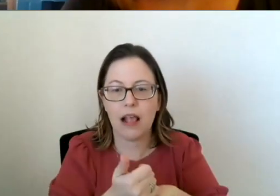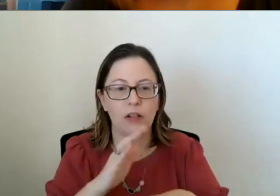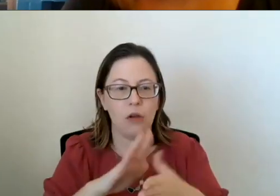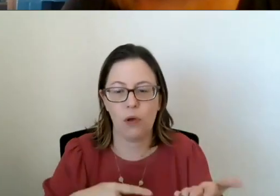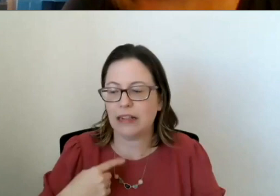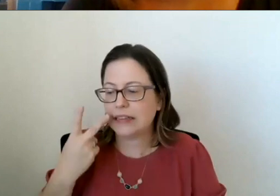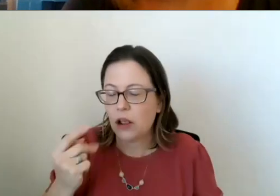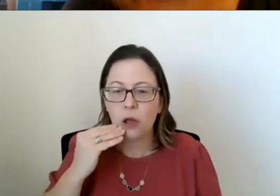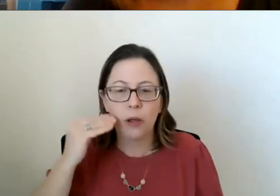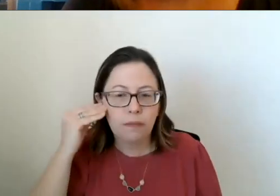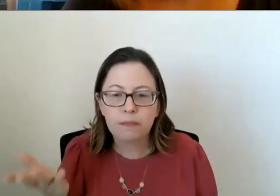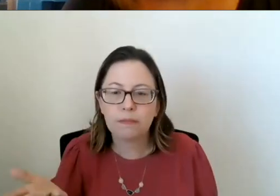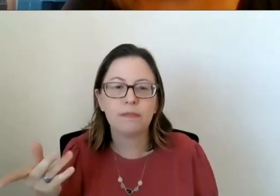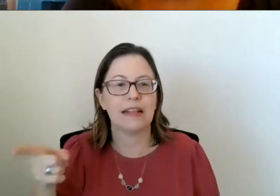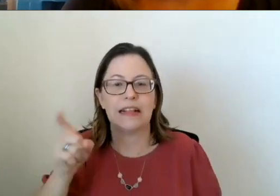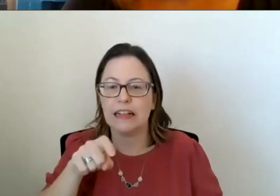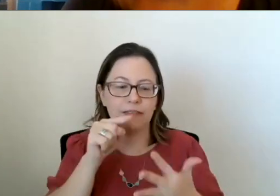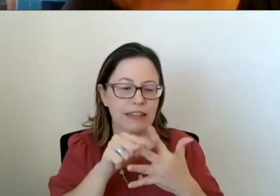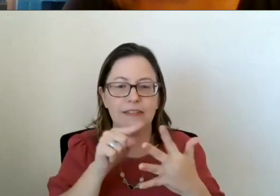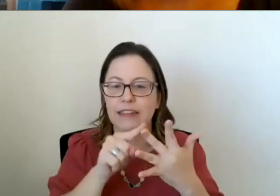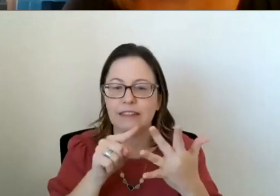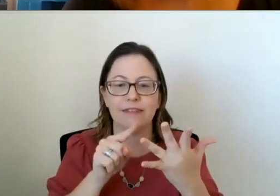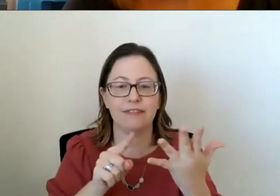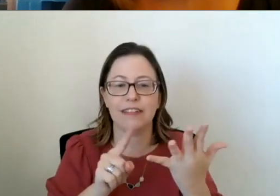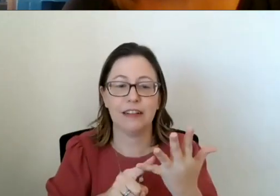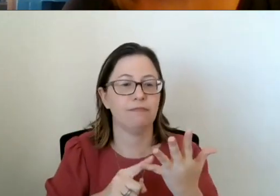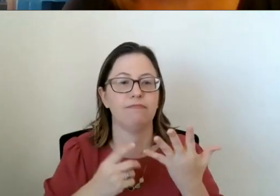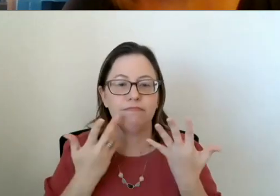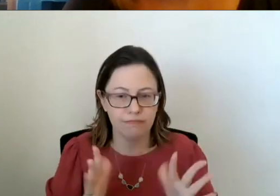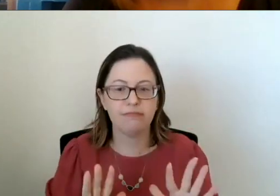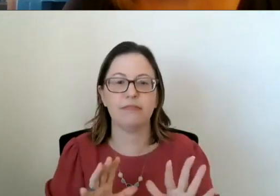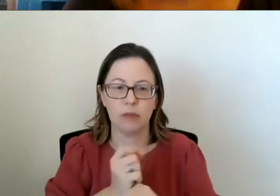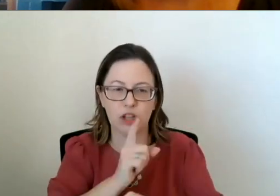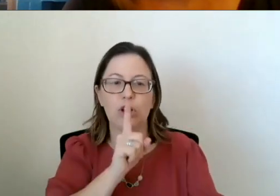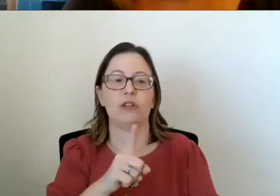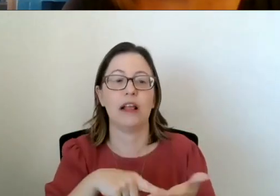because of the child's needs, so when you're talking about what you see at home, needs that are